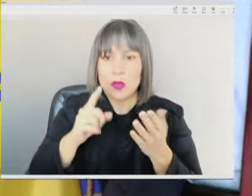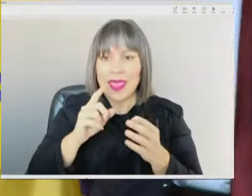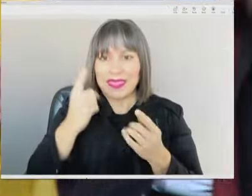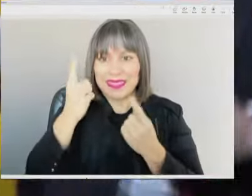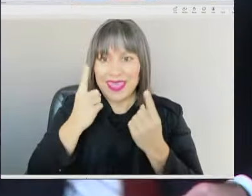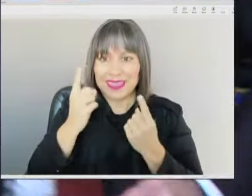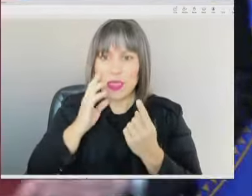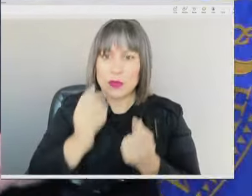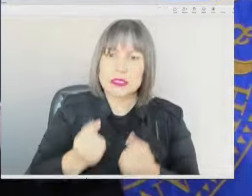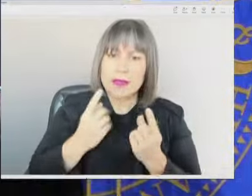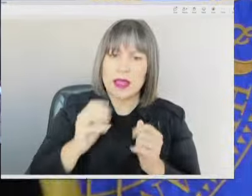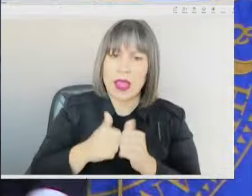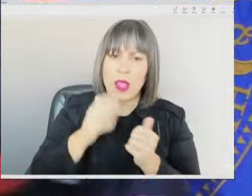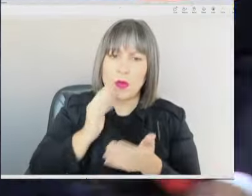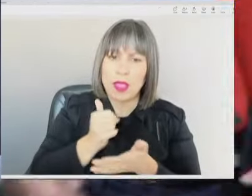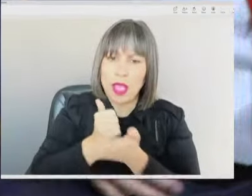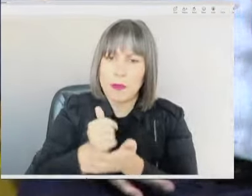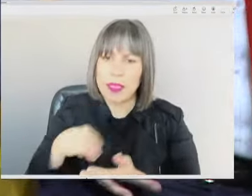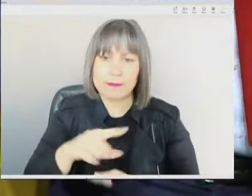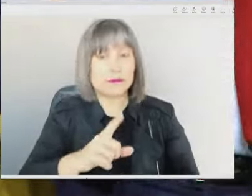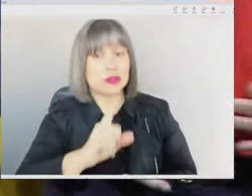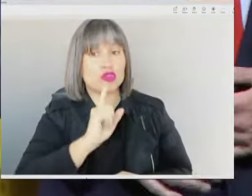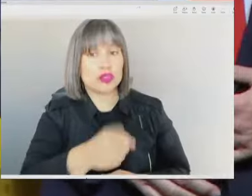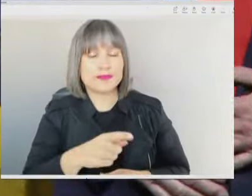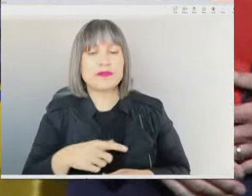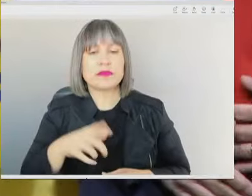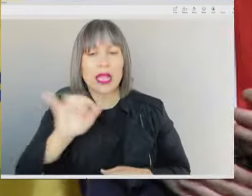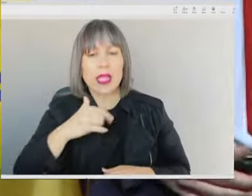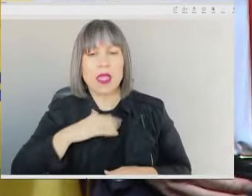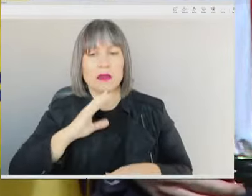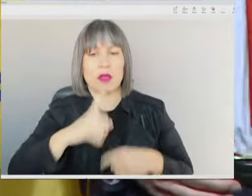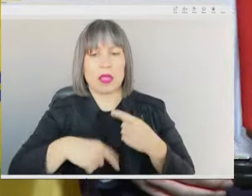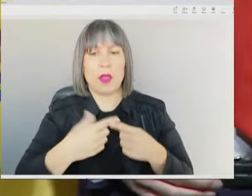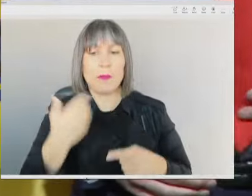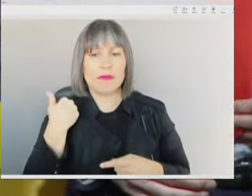Daniel Brillman: Yeah. So as I talked about before, when we talked to the states,